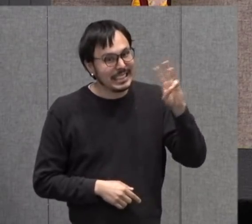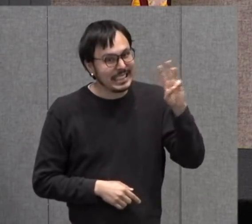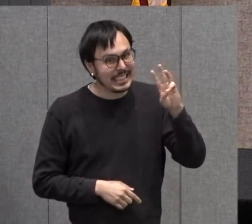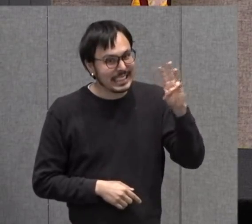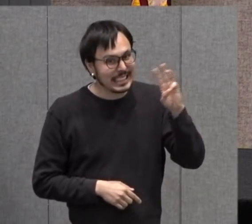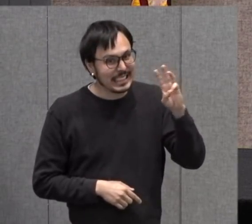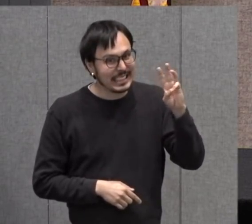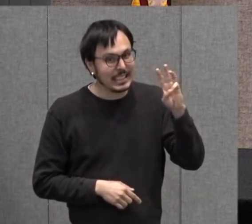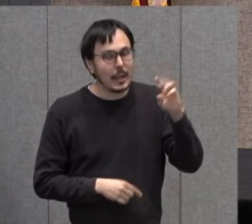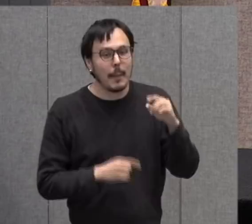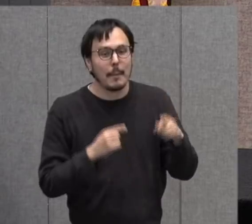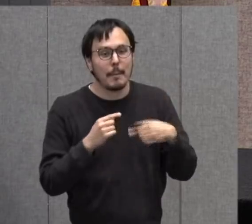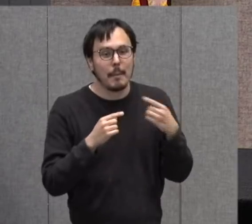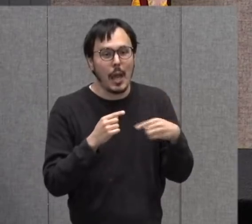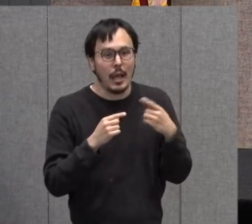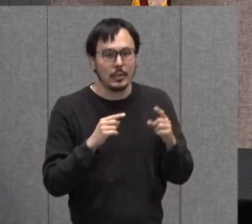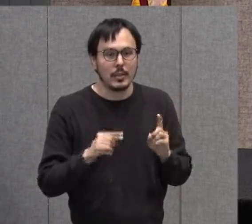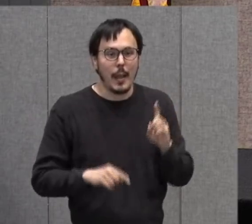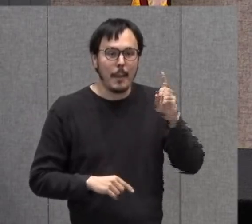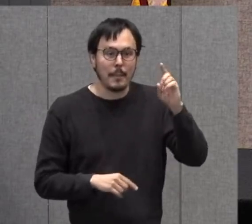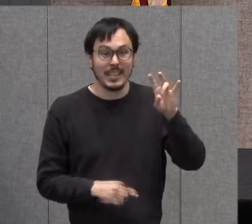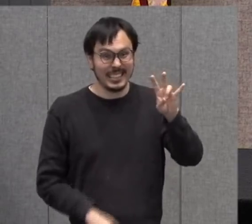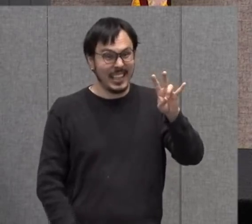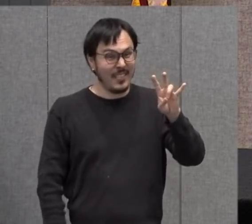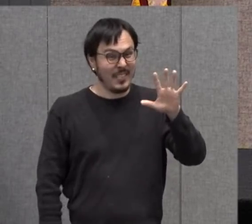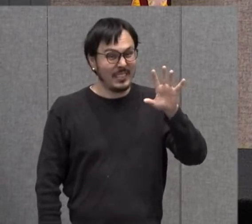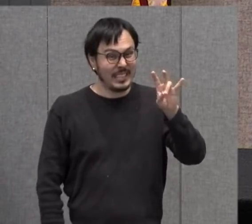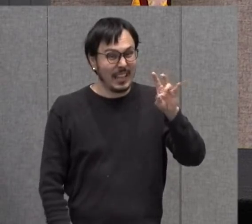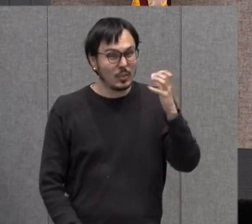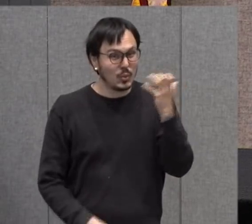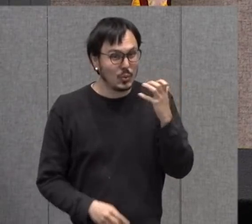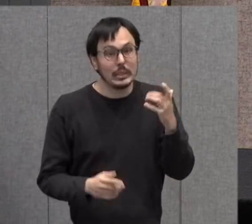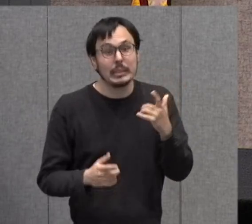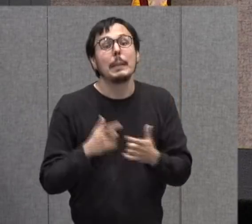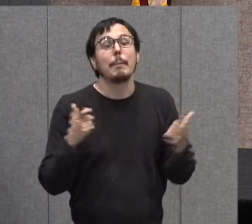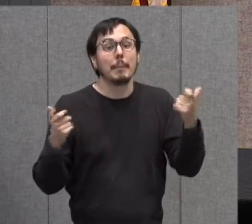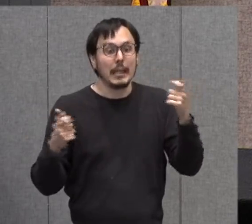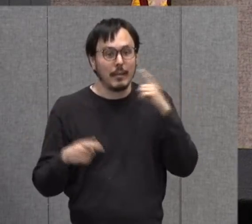So, 757 miles is pretty big for a million kids.